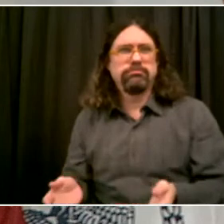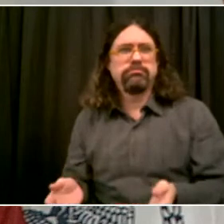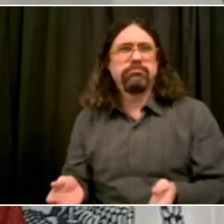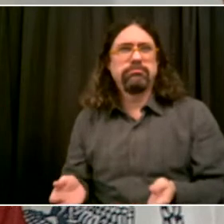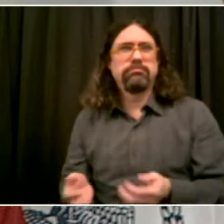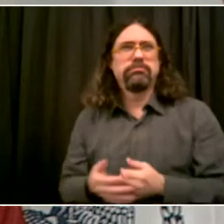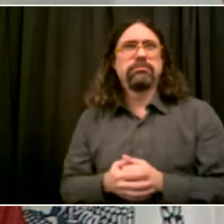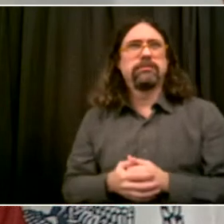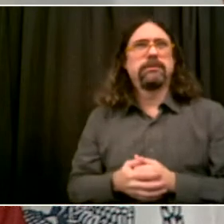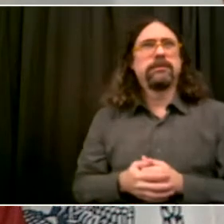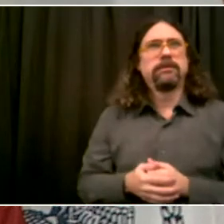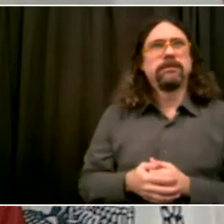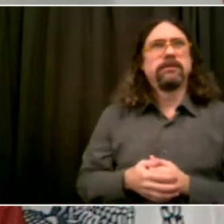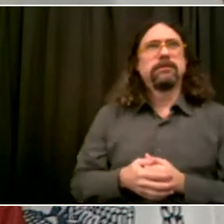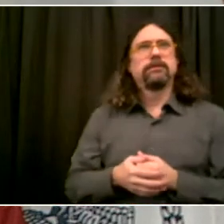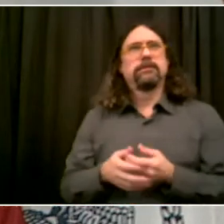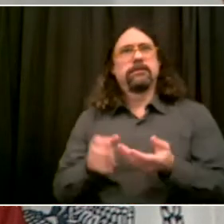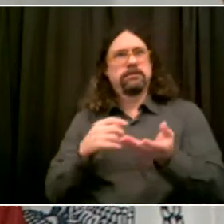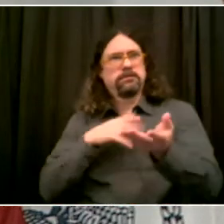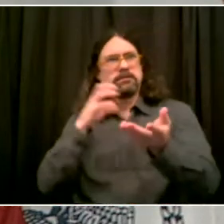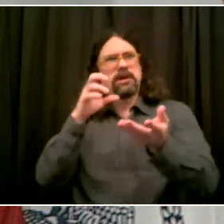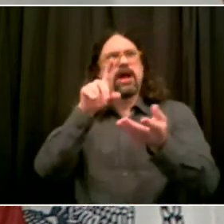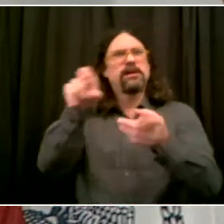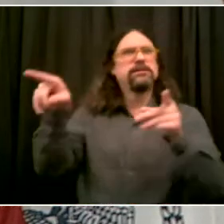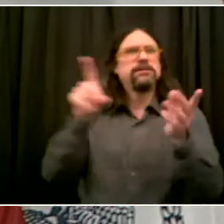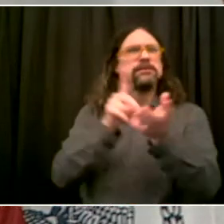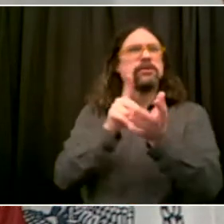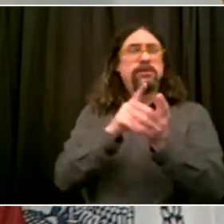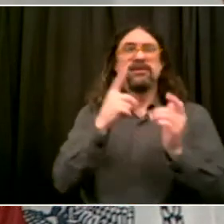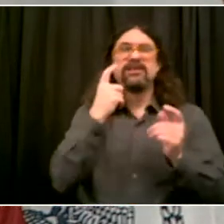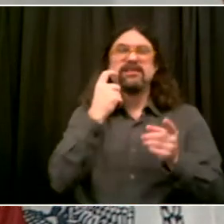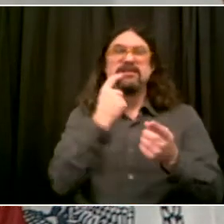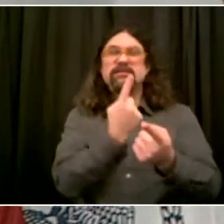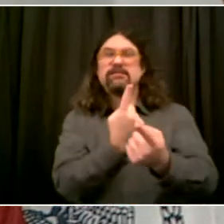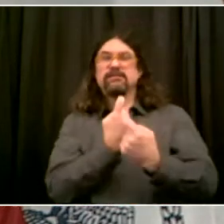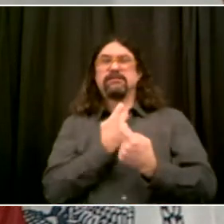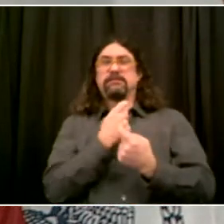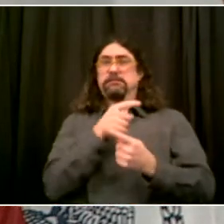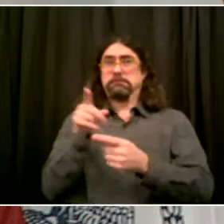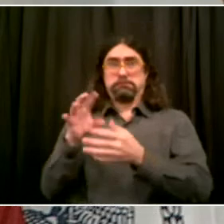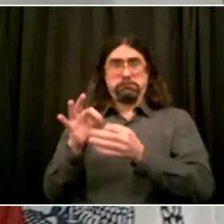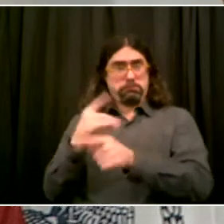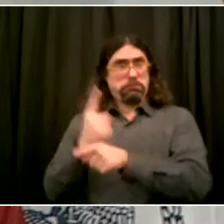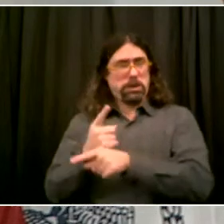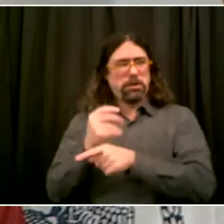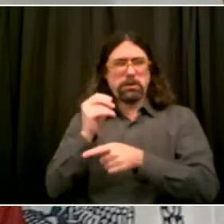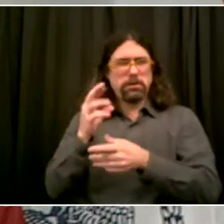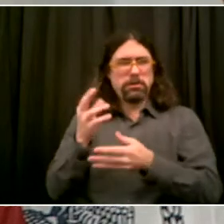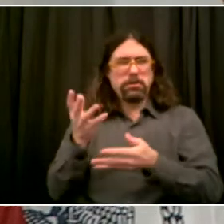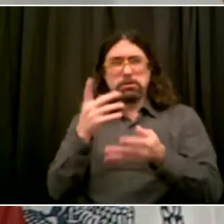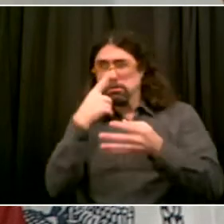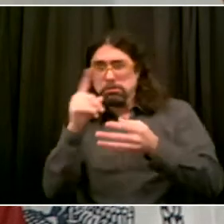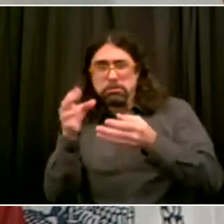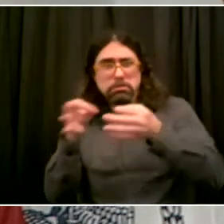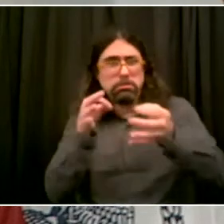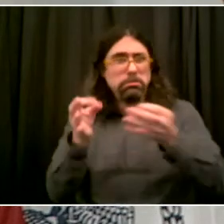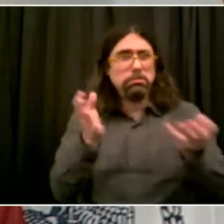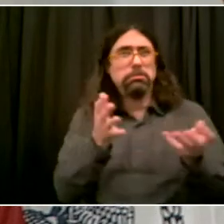IS ACCURATE AND IF IT NEEDS TO BE ADDRESSED AND IFIFI T DOEOES WE SHOULD BE DO IT FORCEFULLY AND WE SHOULD ENSURURE